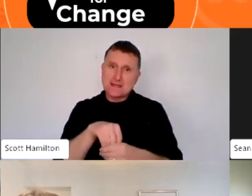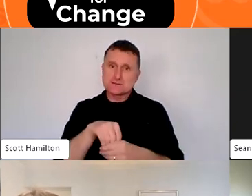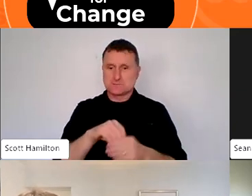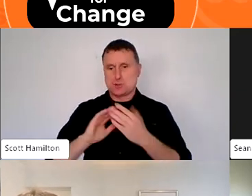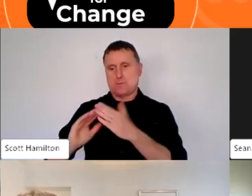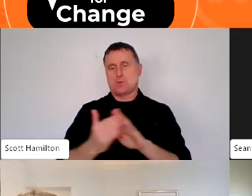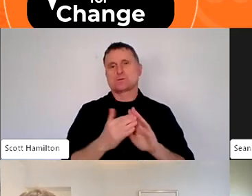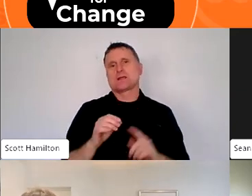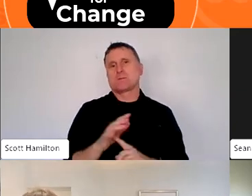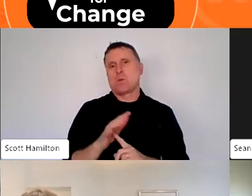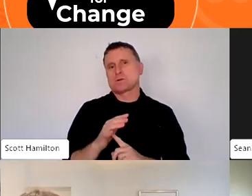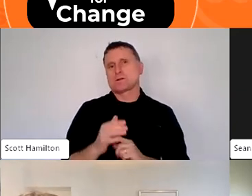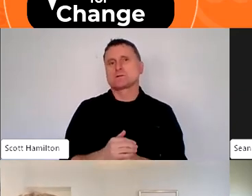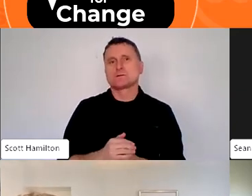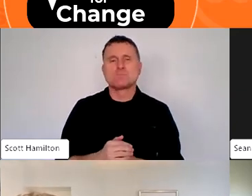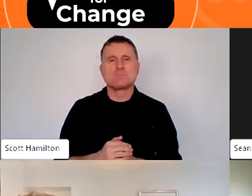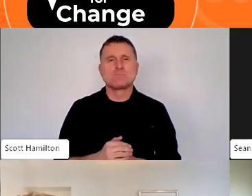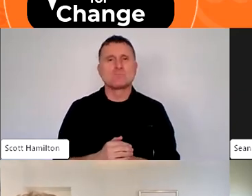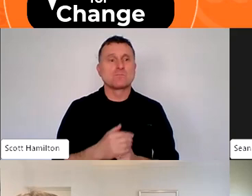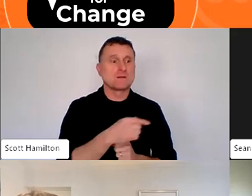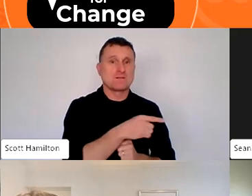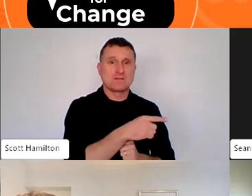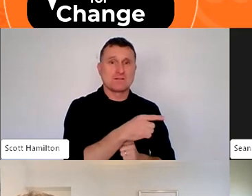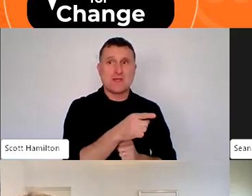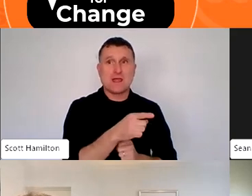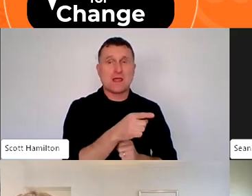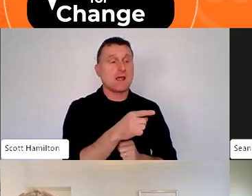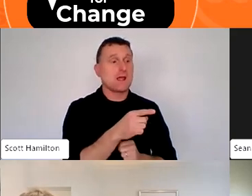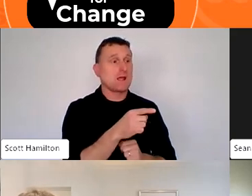to their lives, to their culture as Māori, to their experiences,